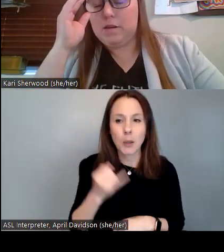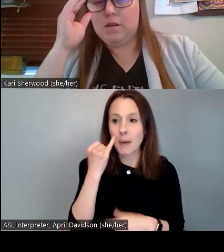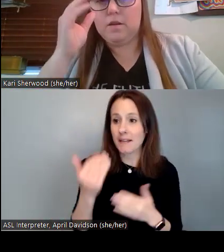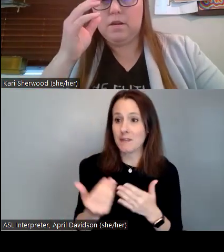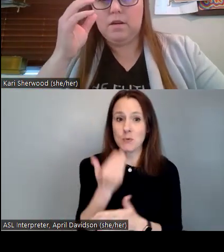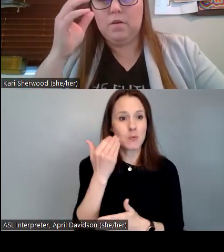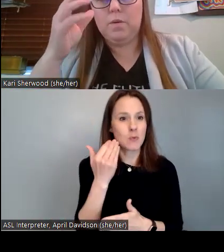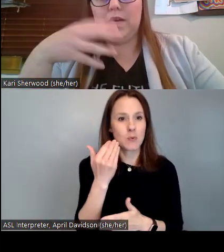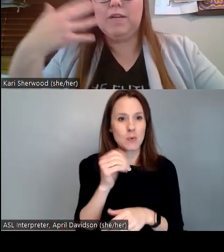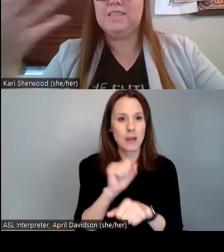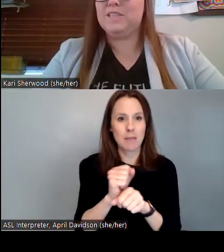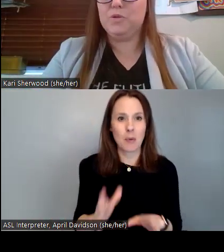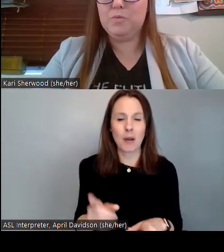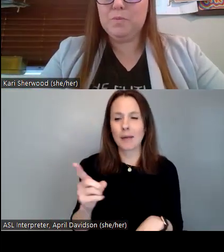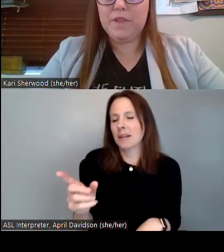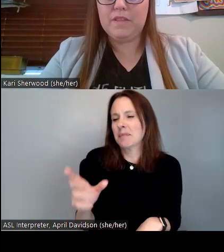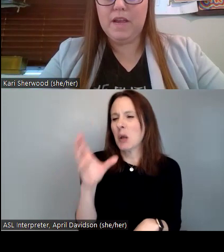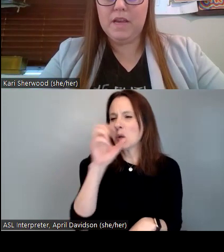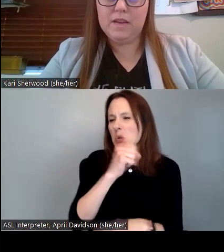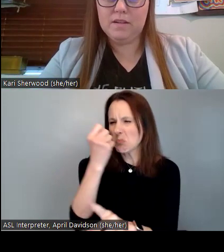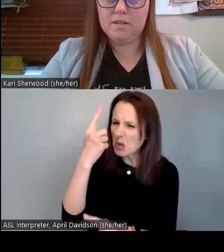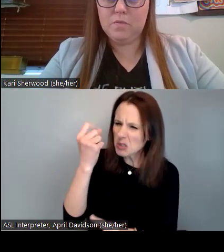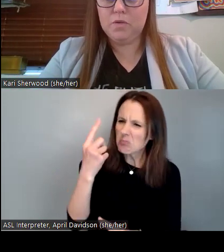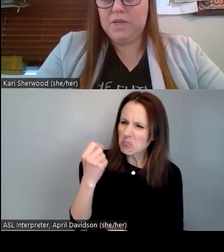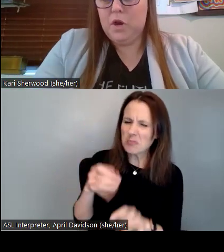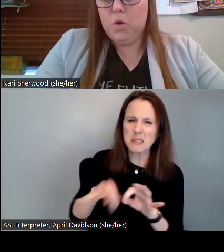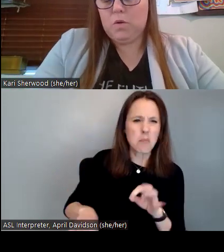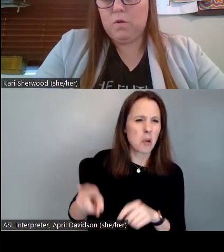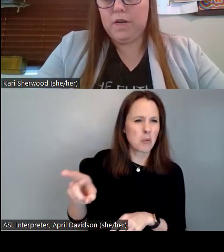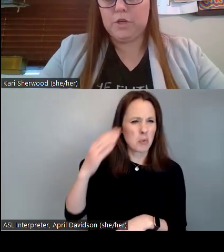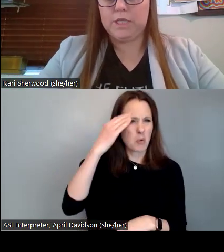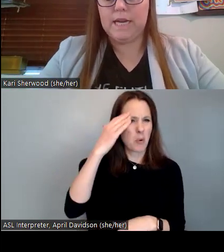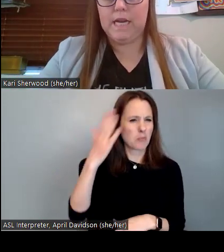And we assume that they would know or would understand,